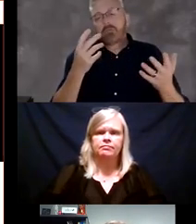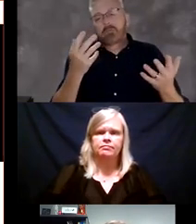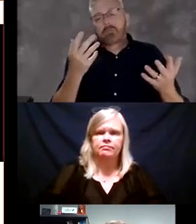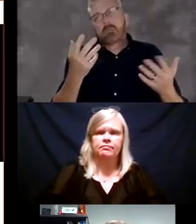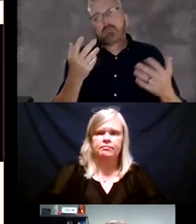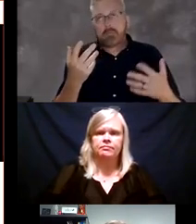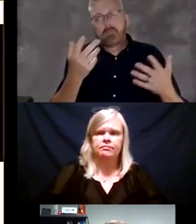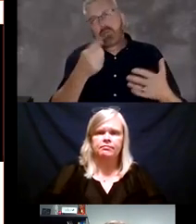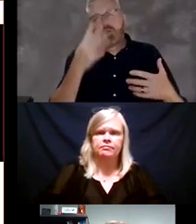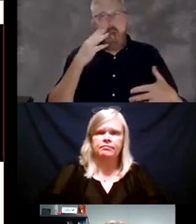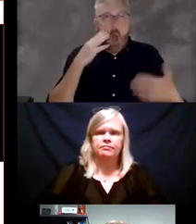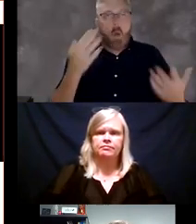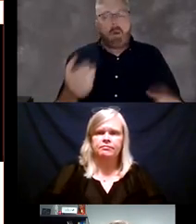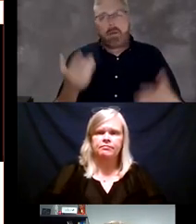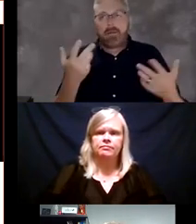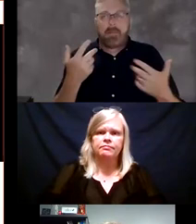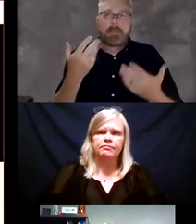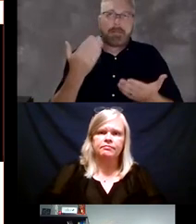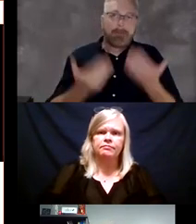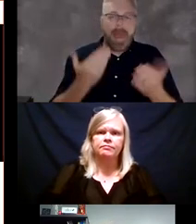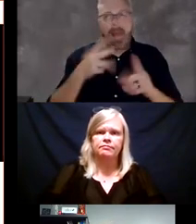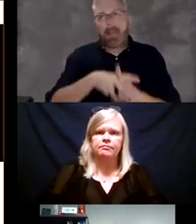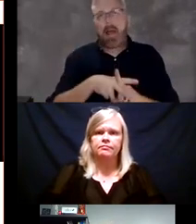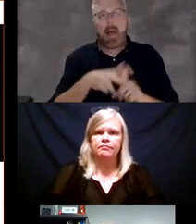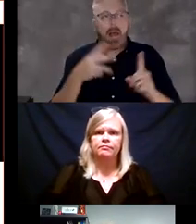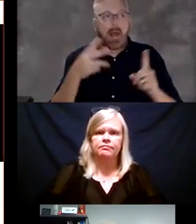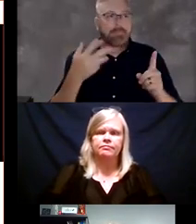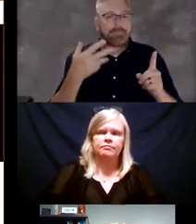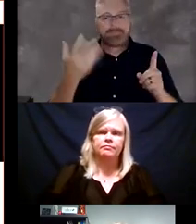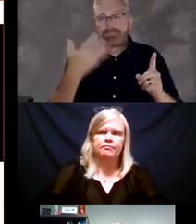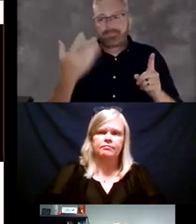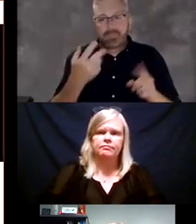THIS MAY APPLY TO ONE OR TWO CASES.